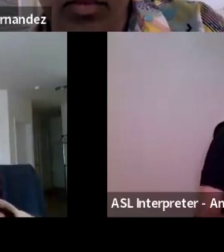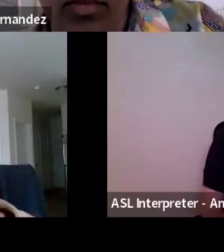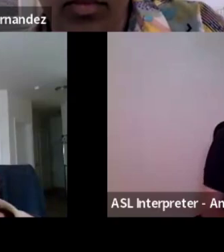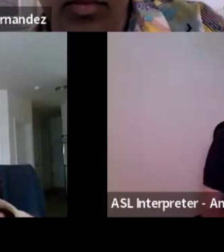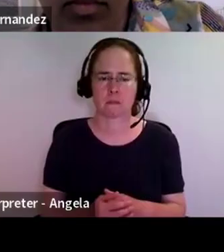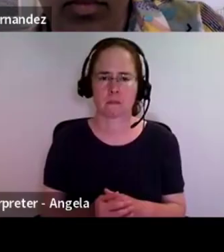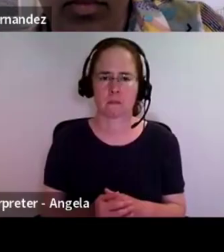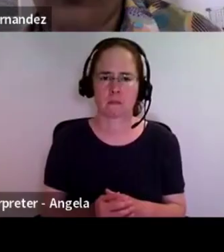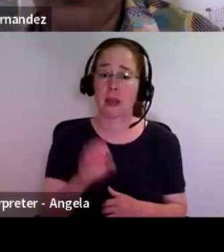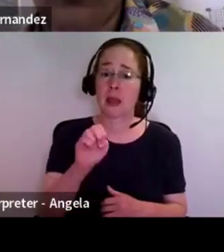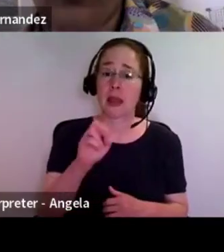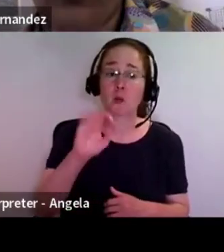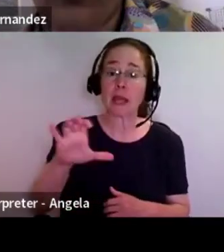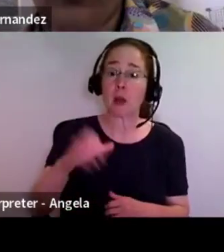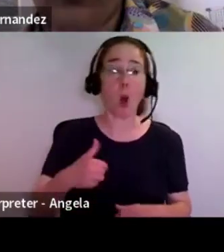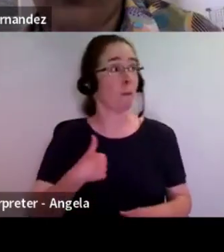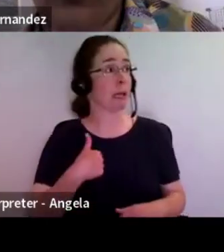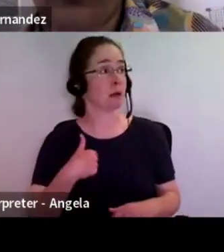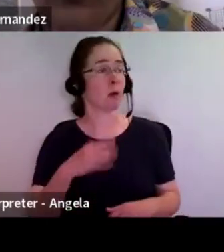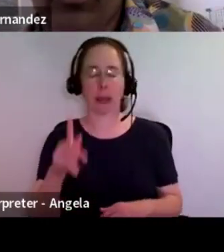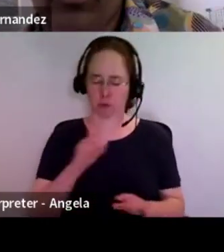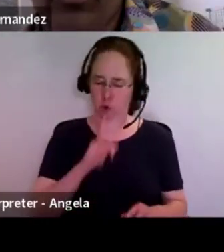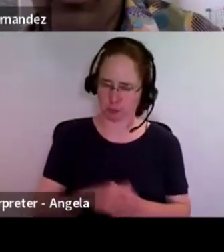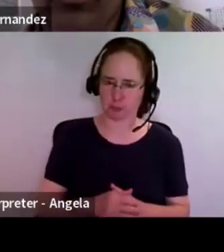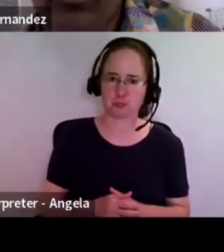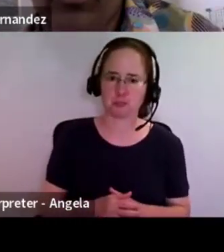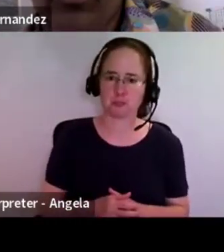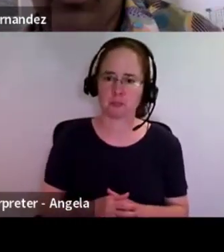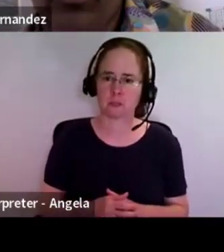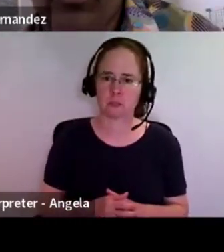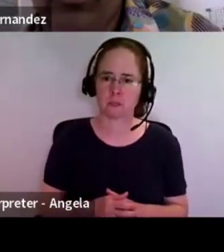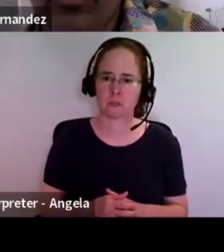Eric Washington: So, Eric, all right, sure, um, so, I guess